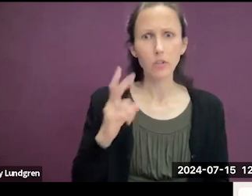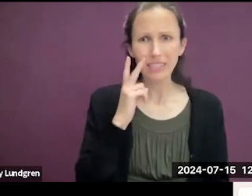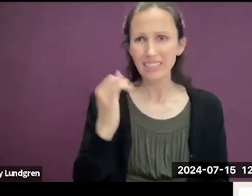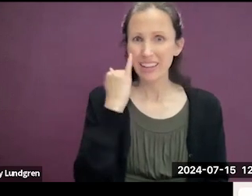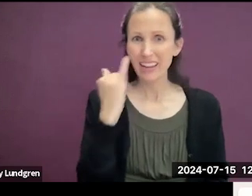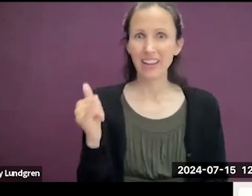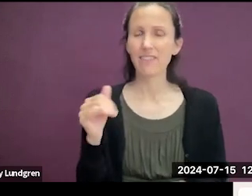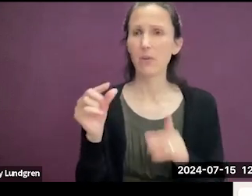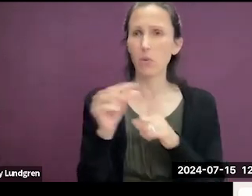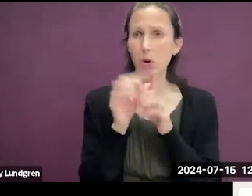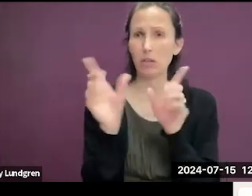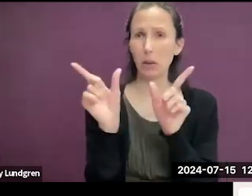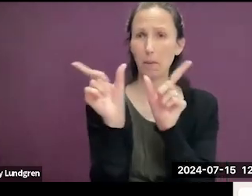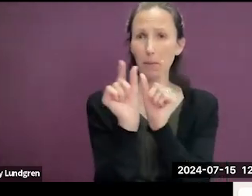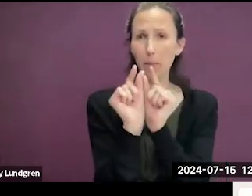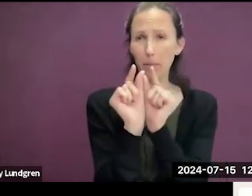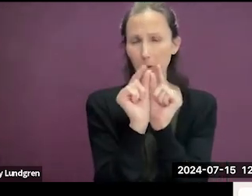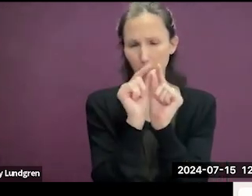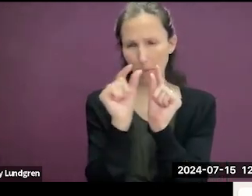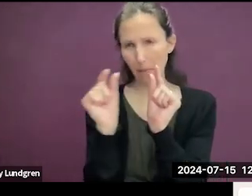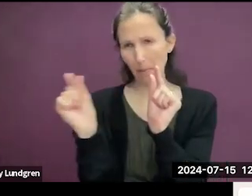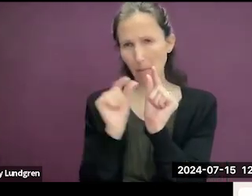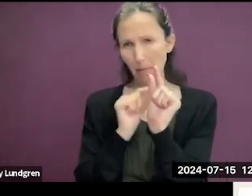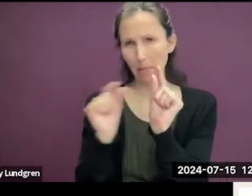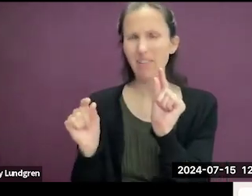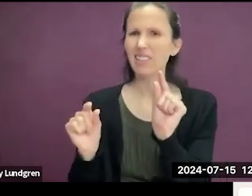they kind of start to blend and almost look a little bit like cursive text.